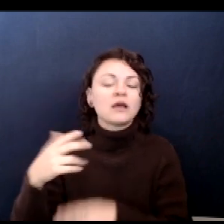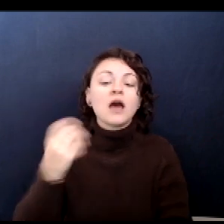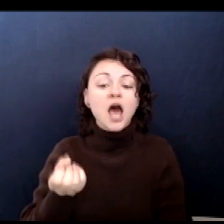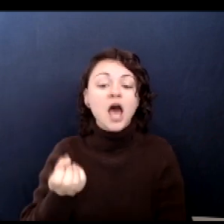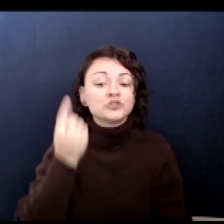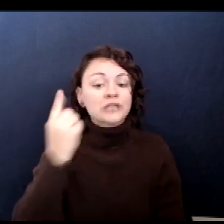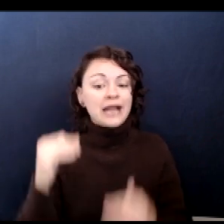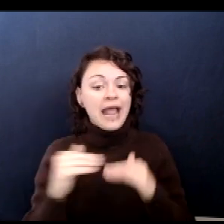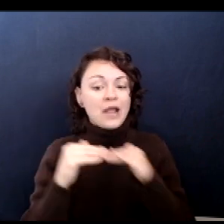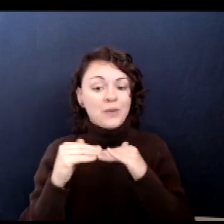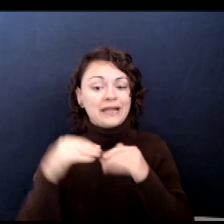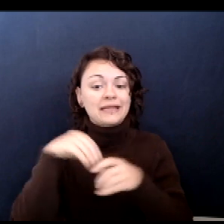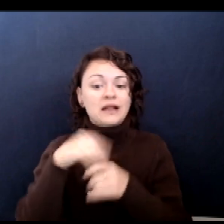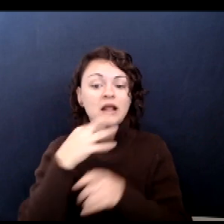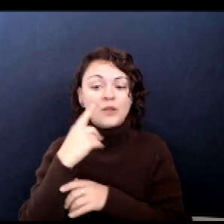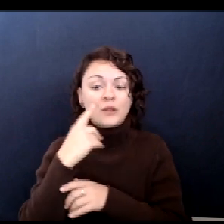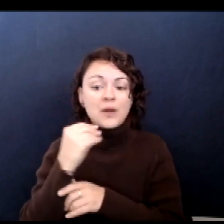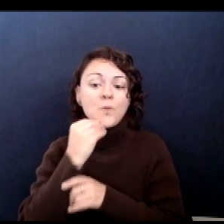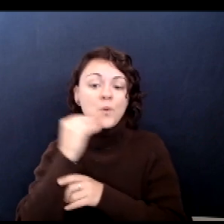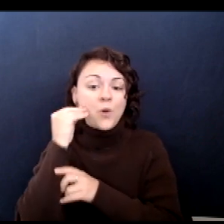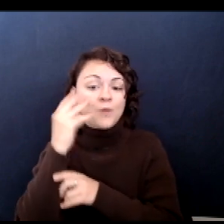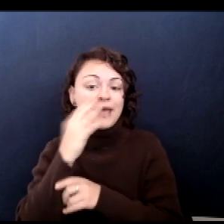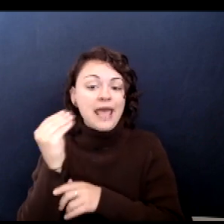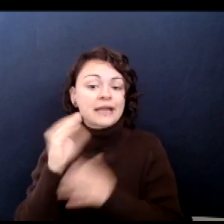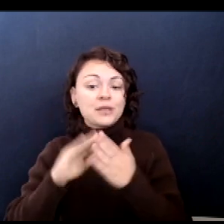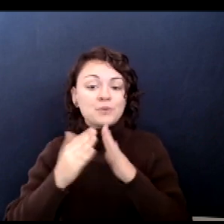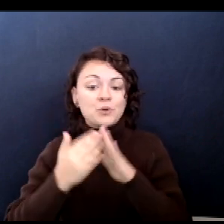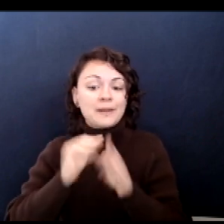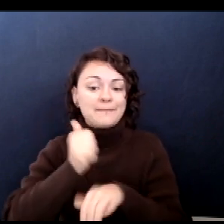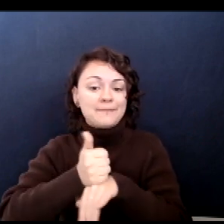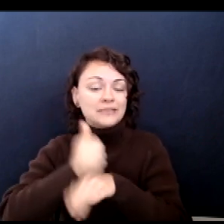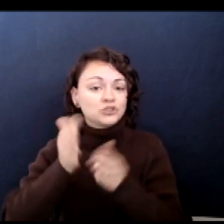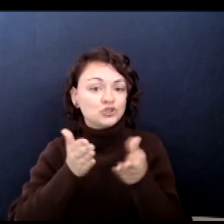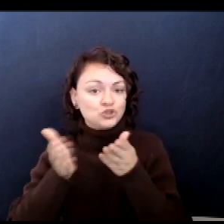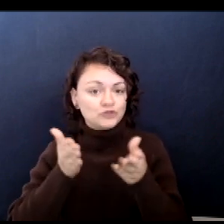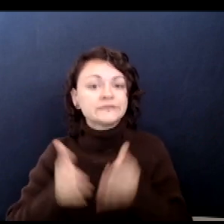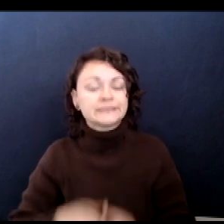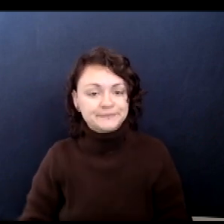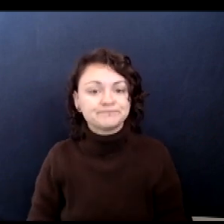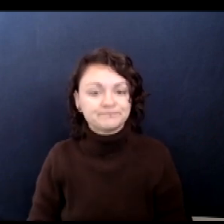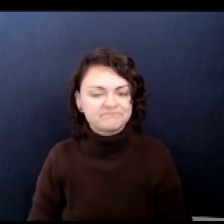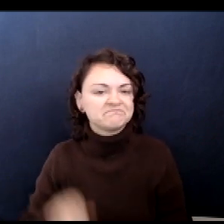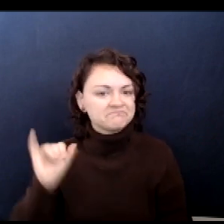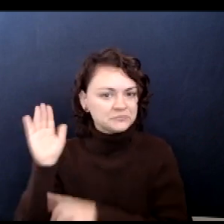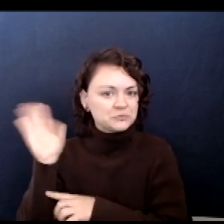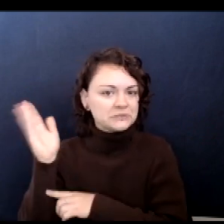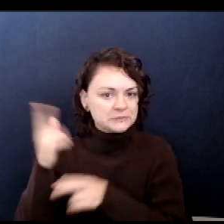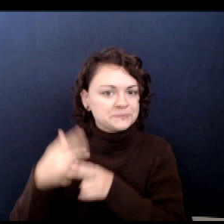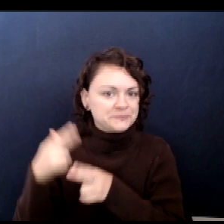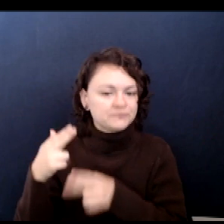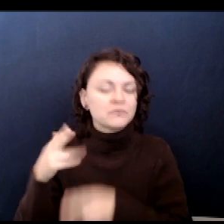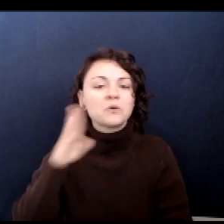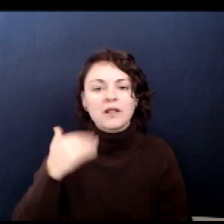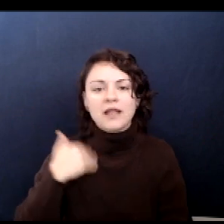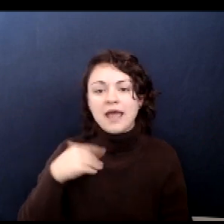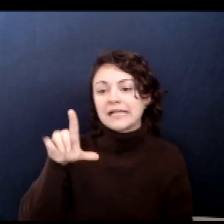Colorado's Home and Community Based Services. We'll be having Liana Major,